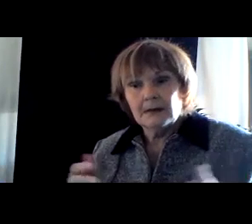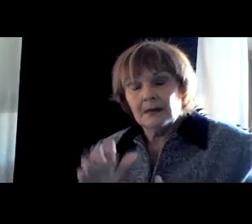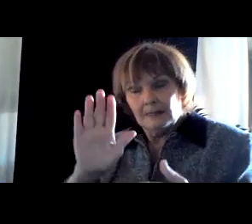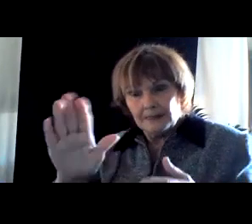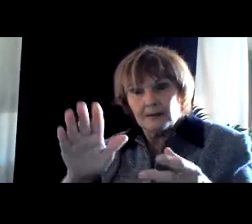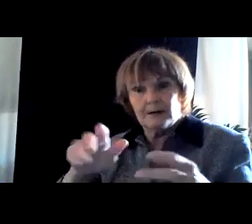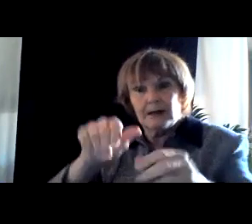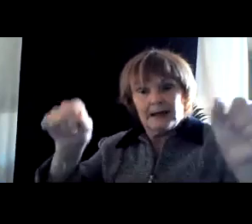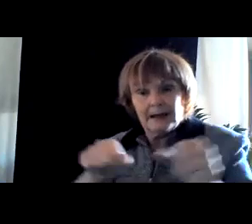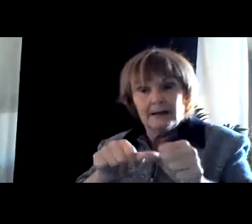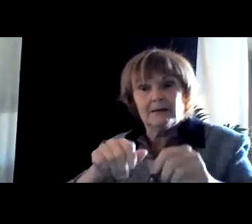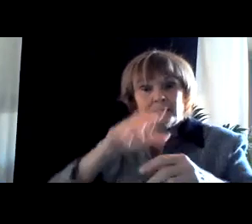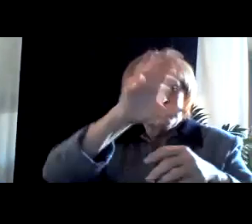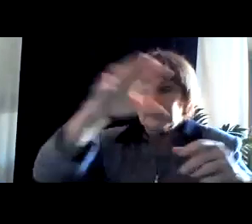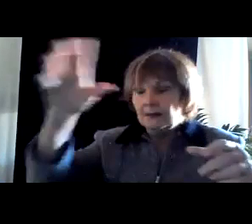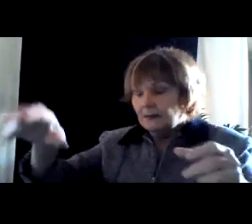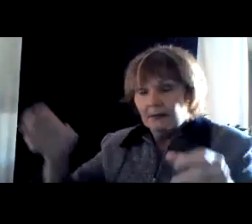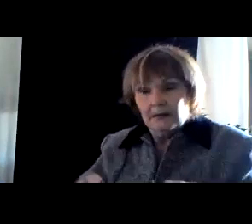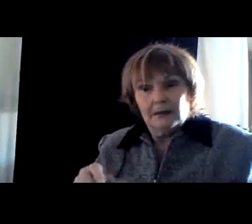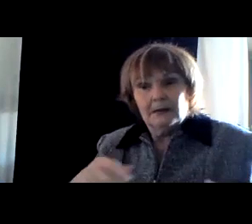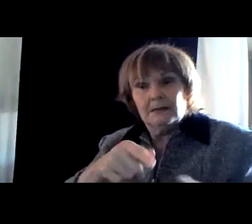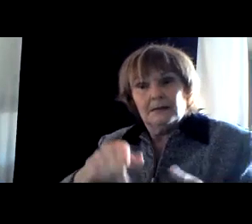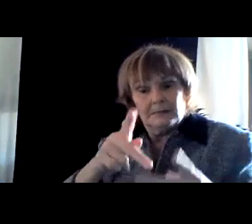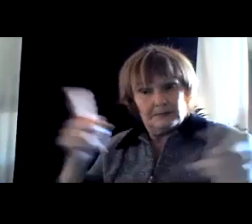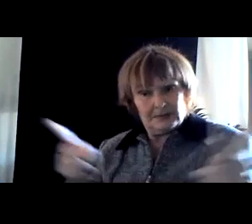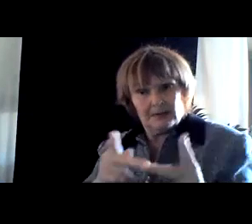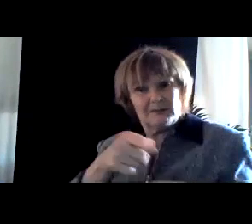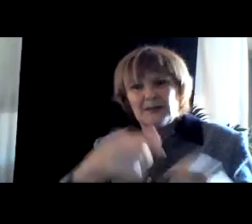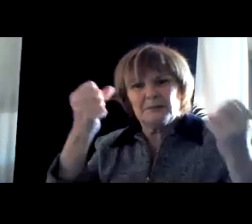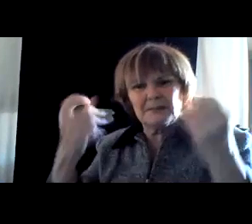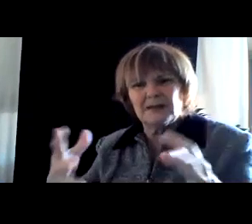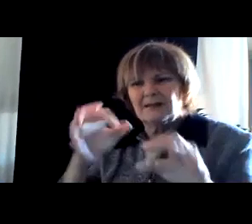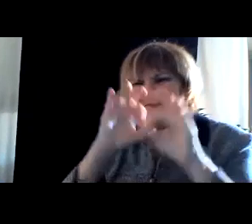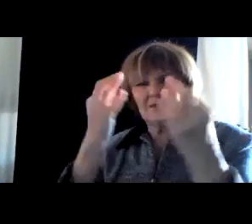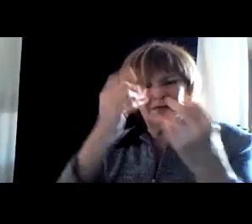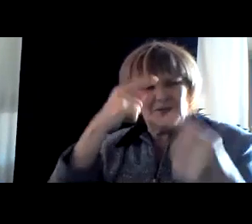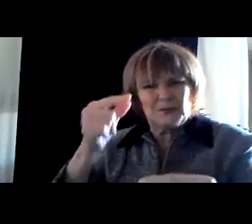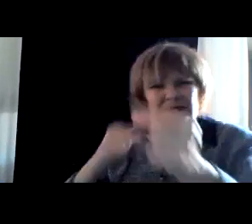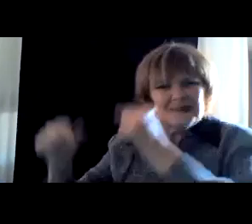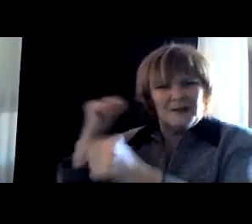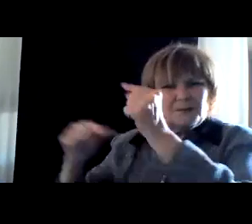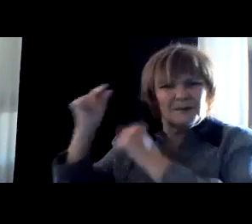but communities that have been in place and families that have been there for generations, but would displace all of those individuals.